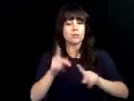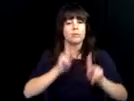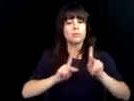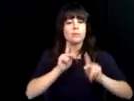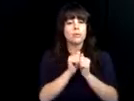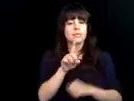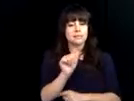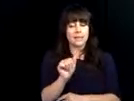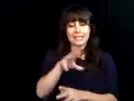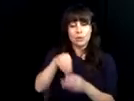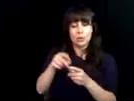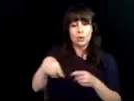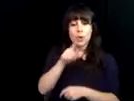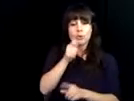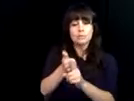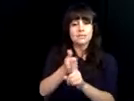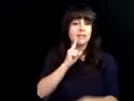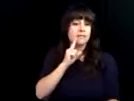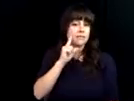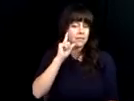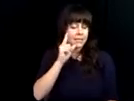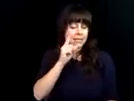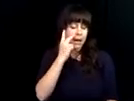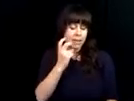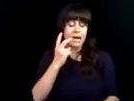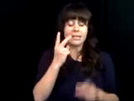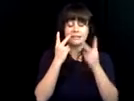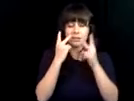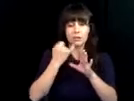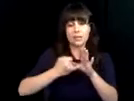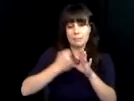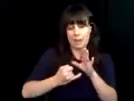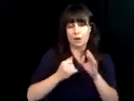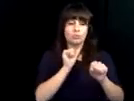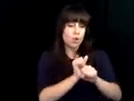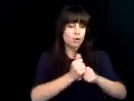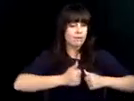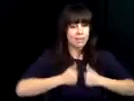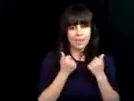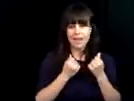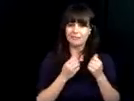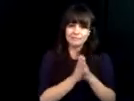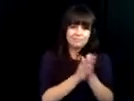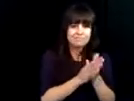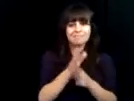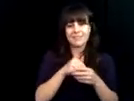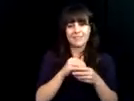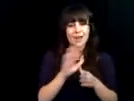mission. We all work together to create opportunities for individuals with disabilities including those who are blind and visually impaired to